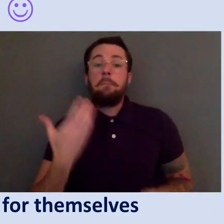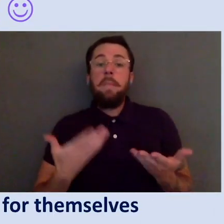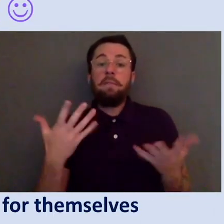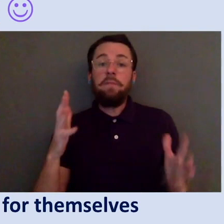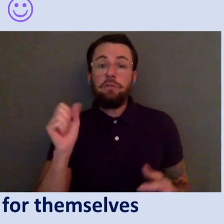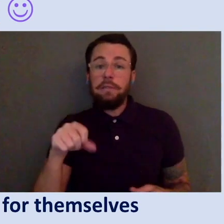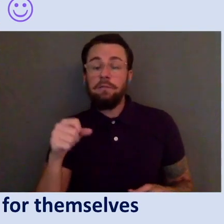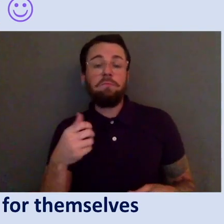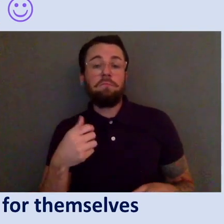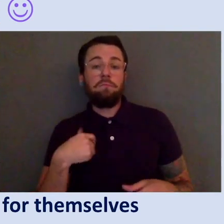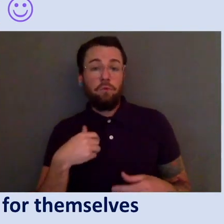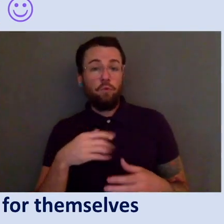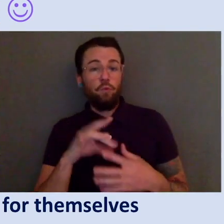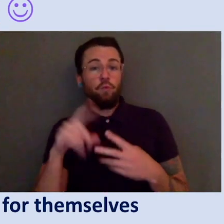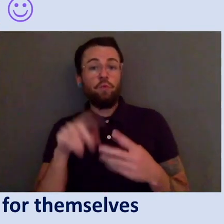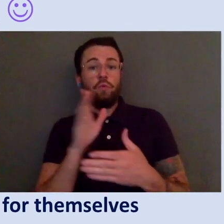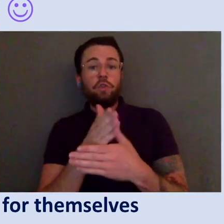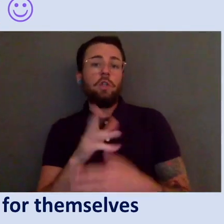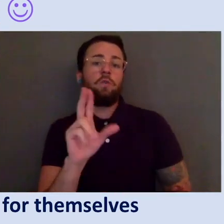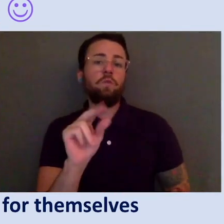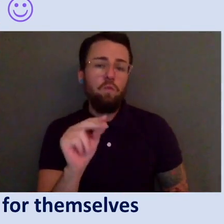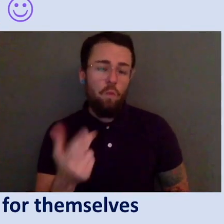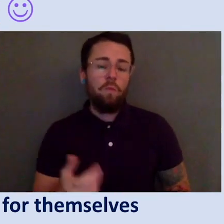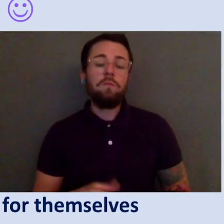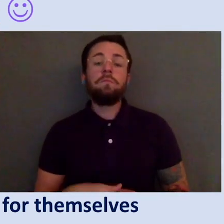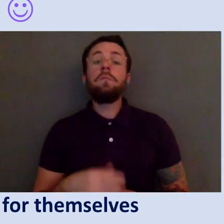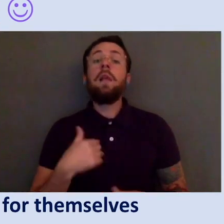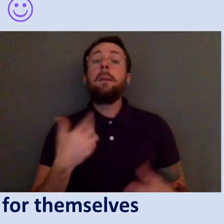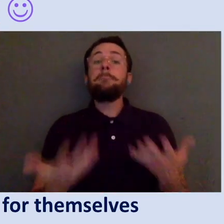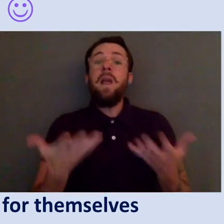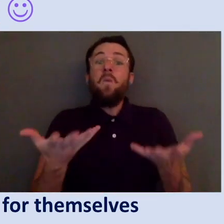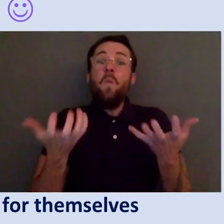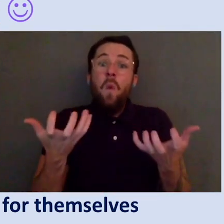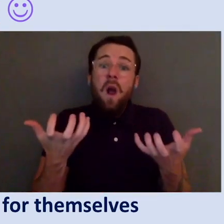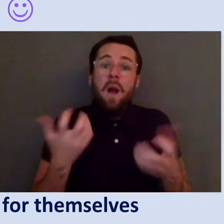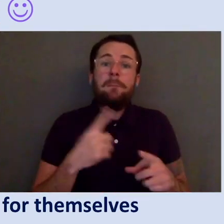The same is true about questioning someone 's surgical history.